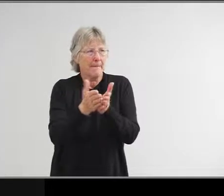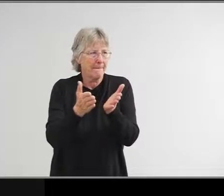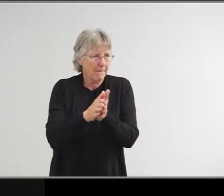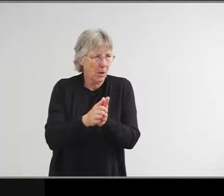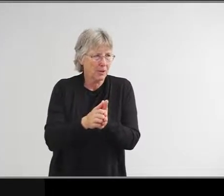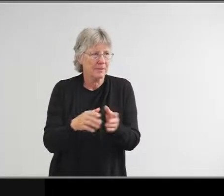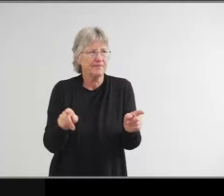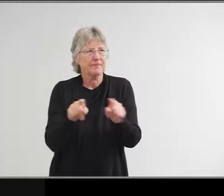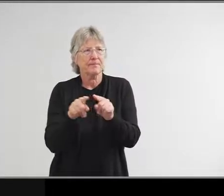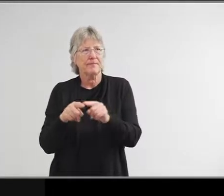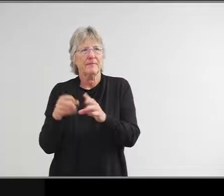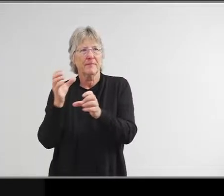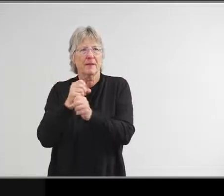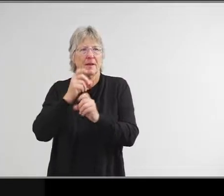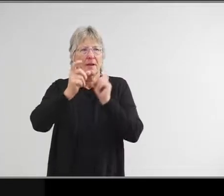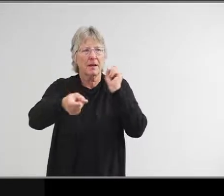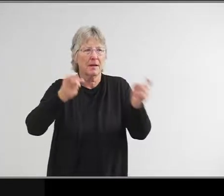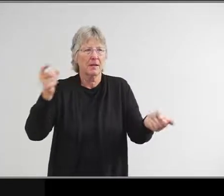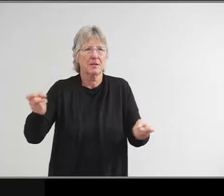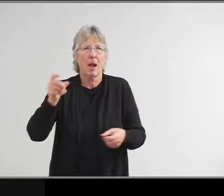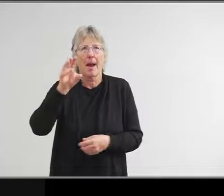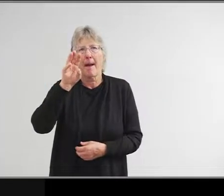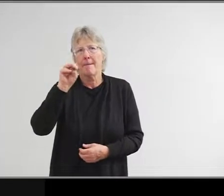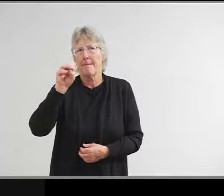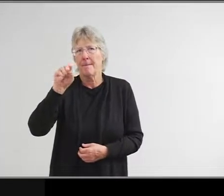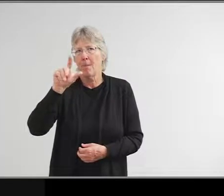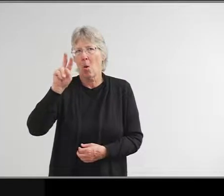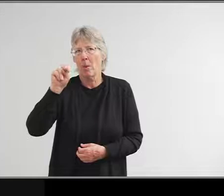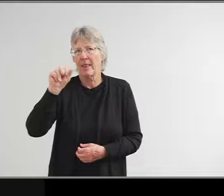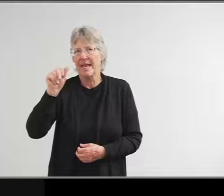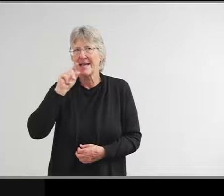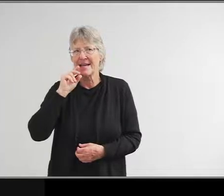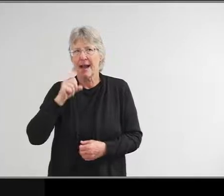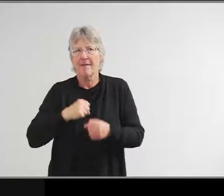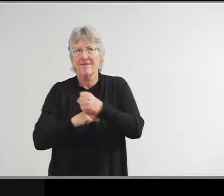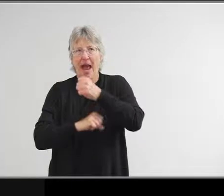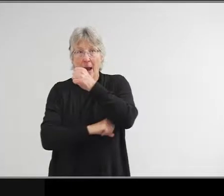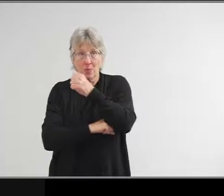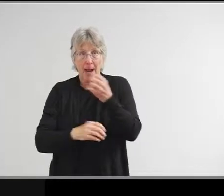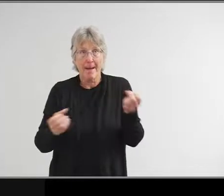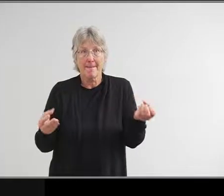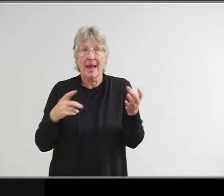from the generosity of the Molina Foundation and many of our students came to our book giveaways